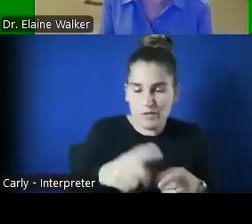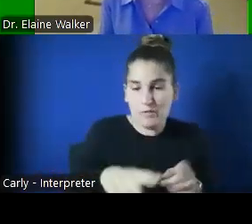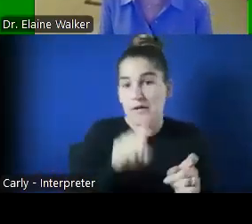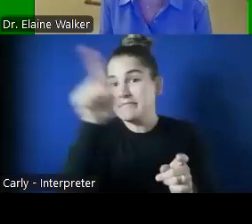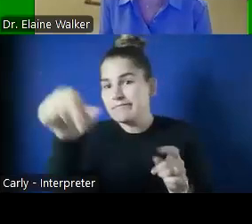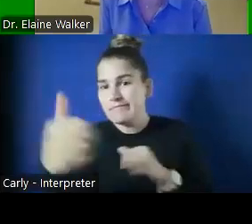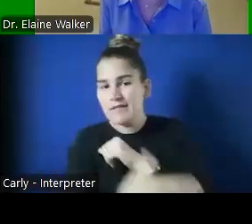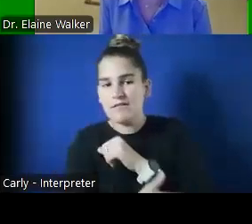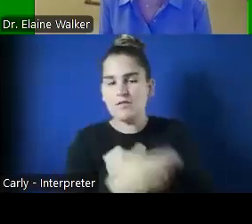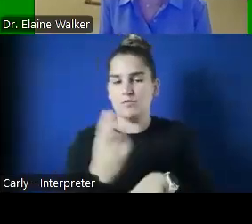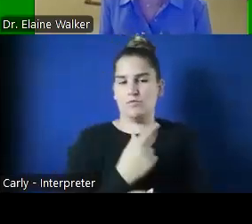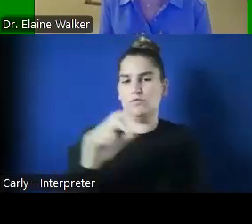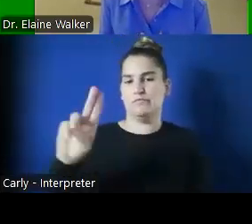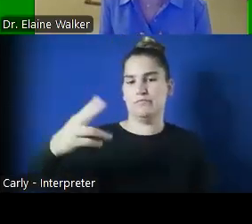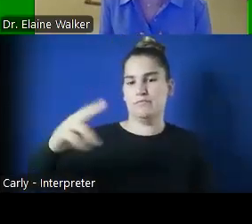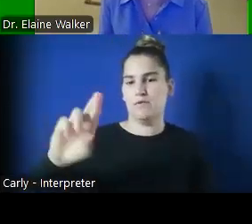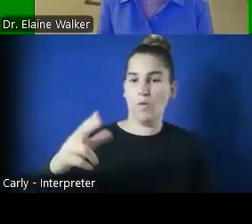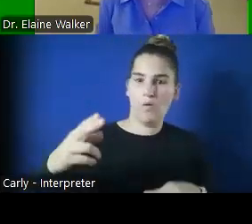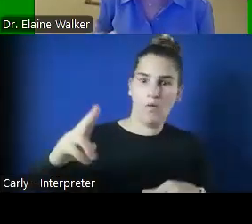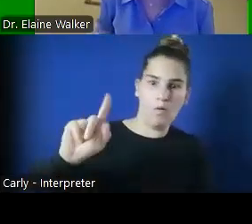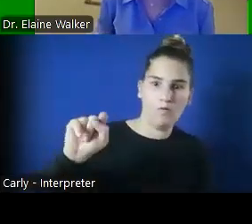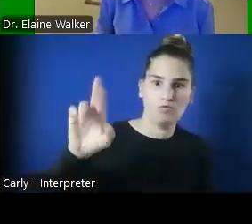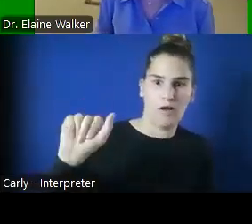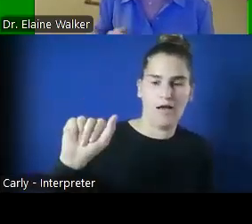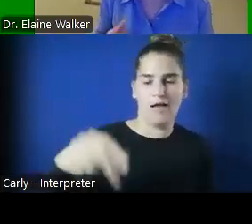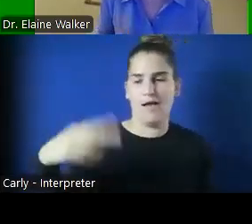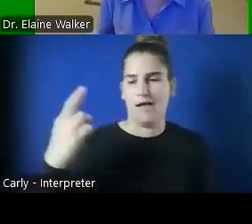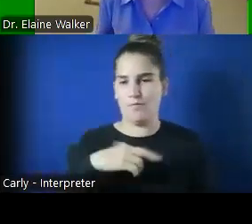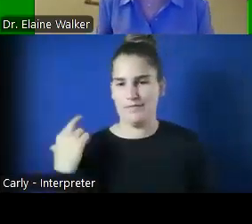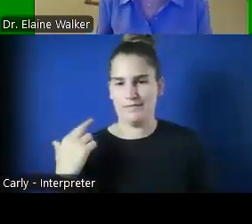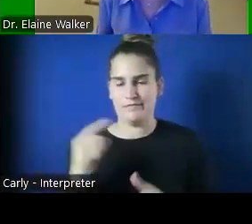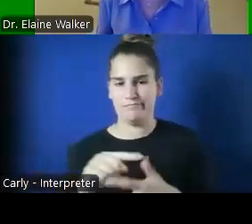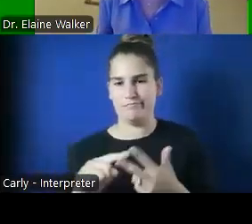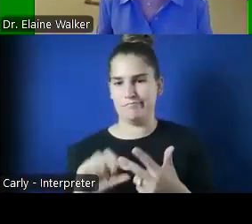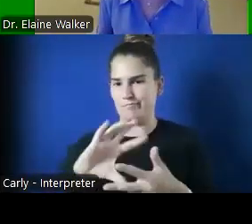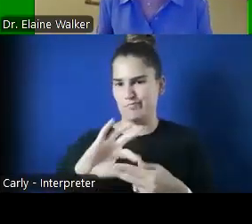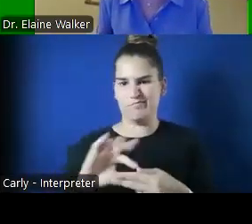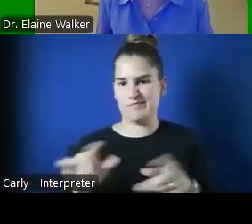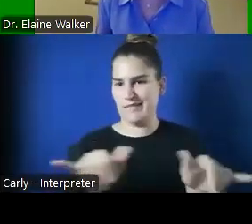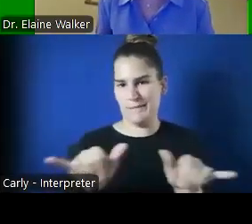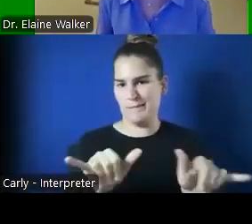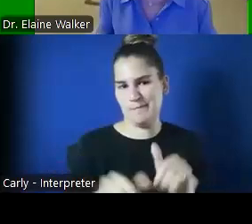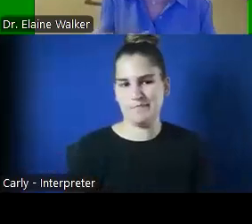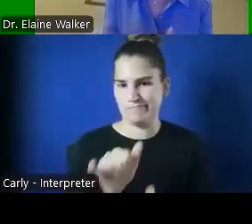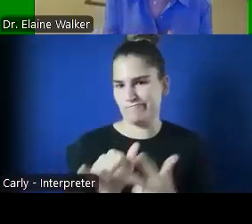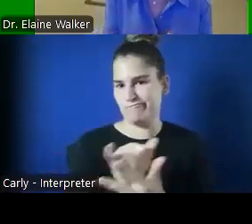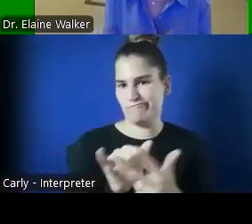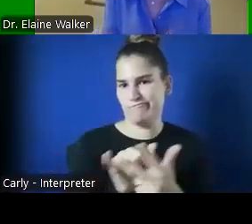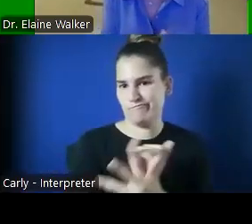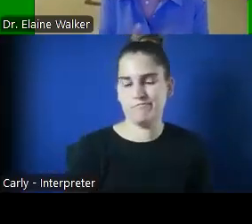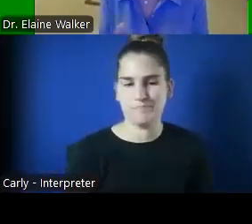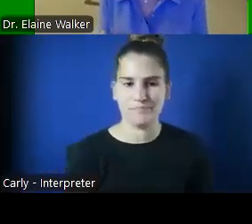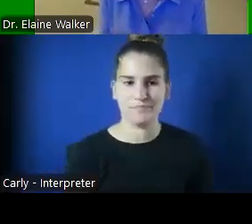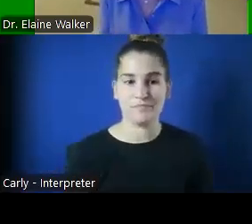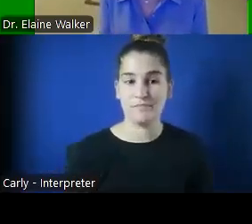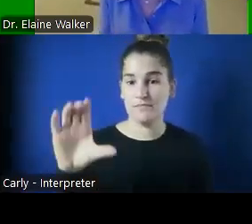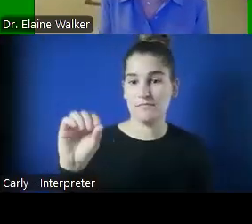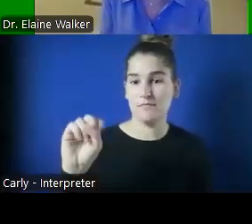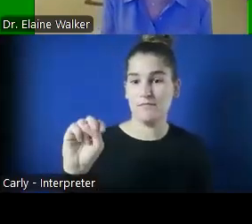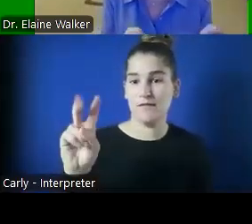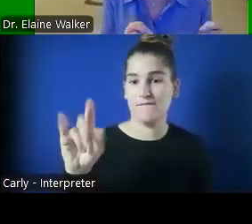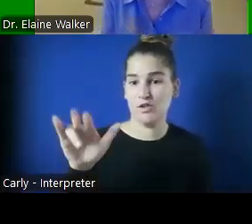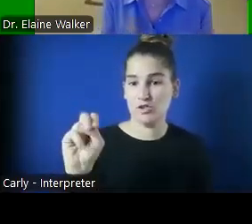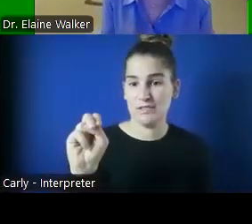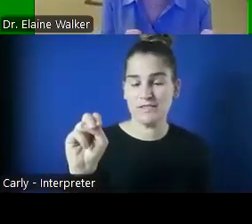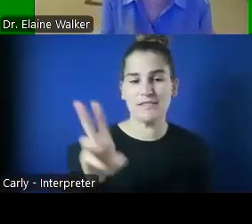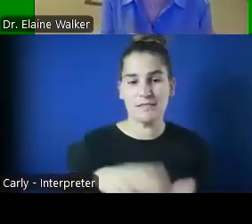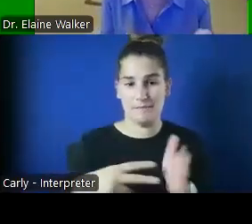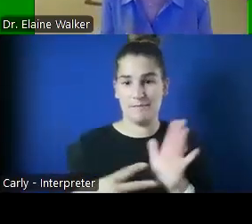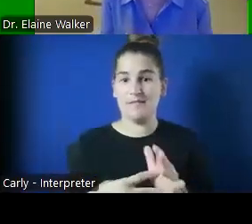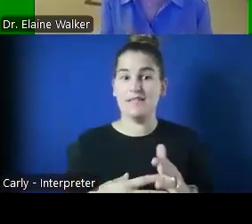Ultra highrisk is used and conversion refers to that transition from the clinical high risk